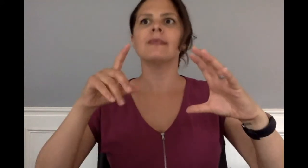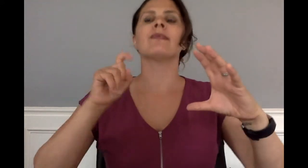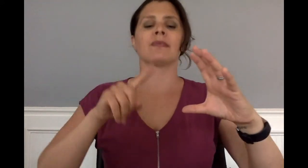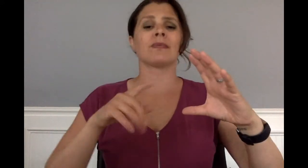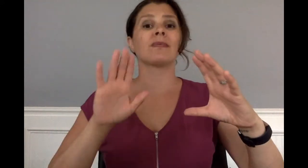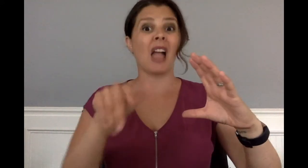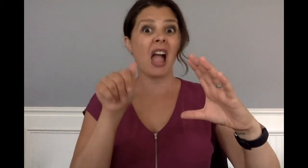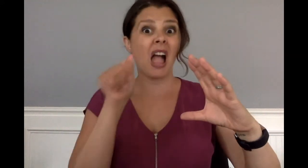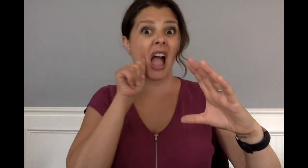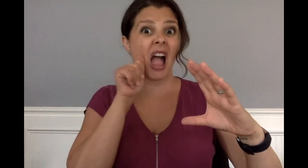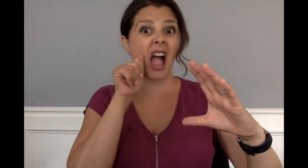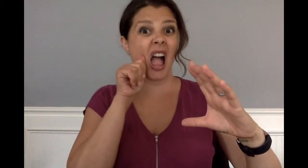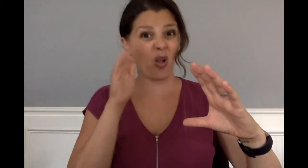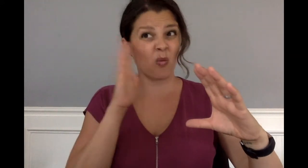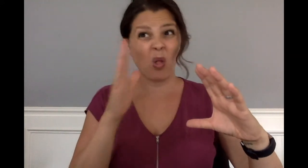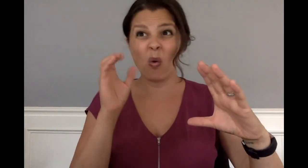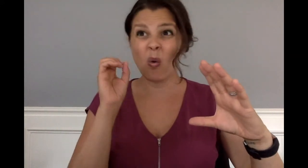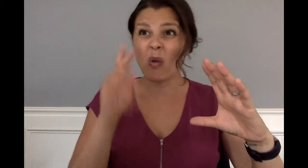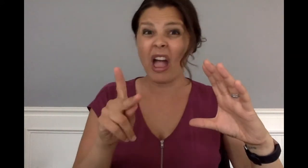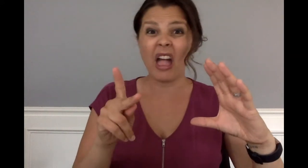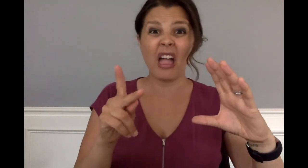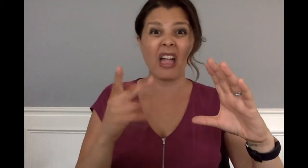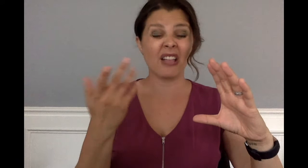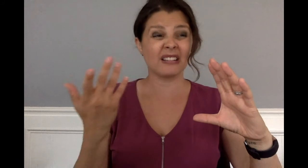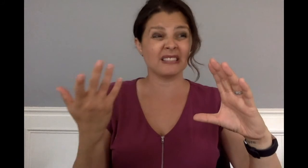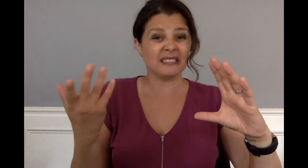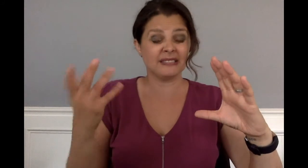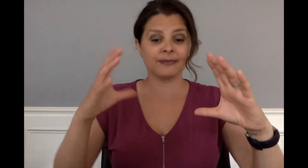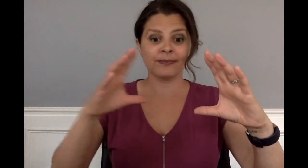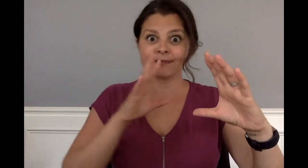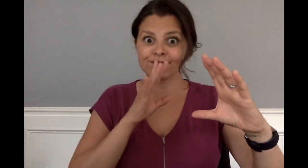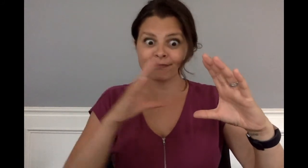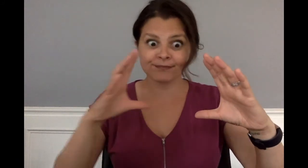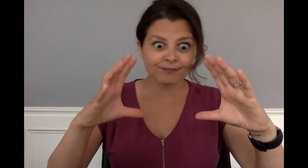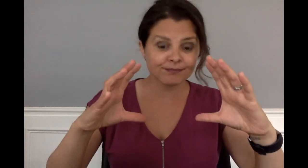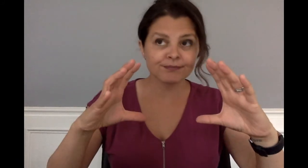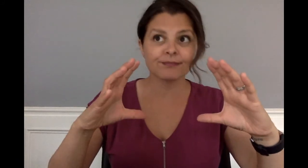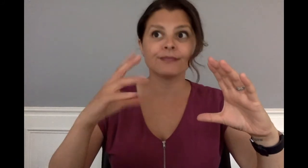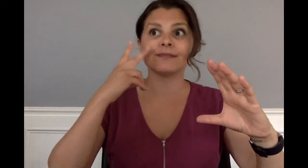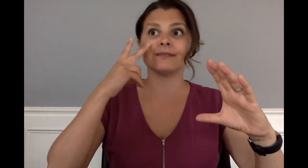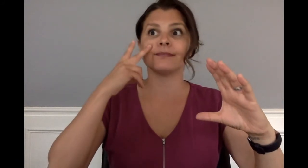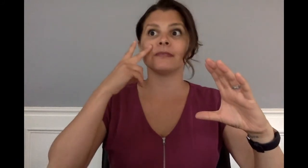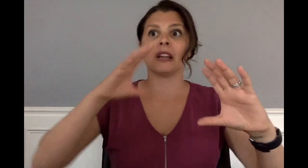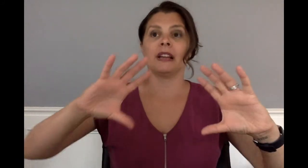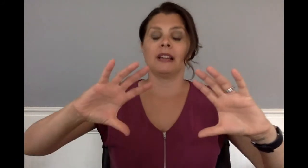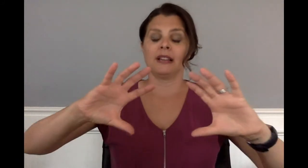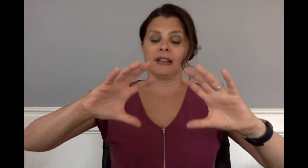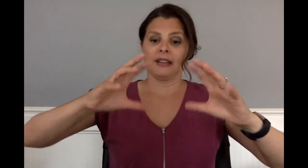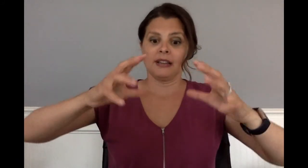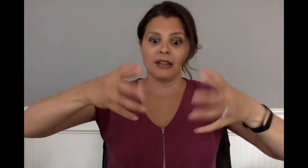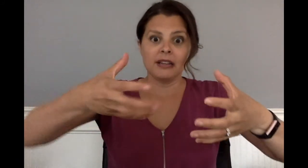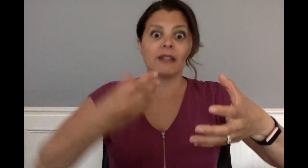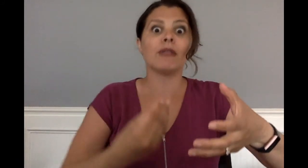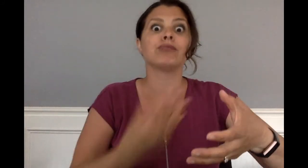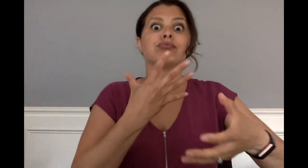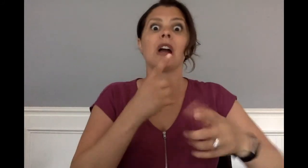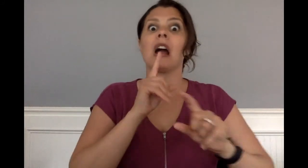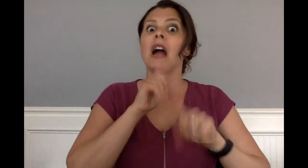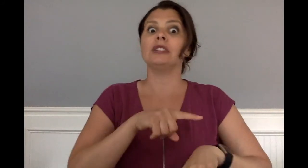“Is Aggie going to be all right?” He opened his eyes and turned the ball over.